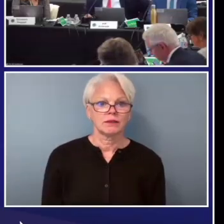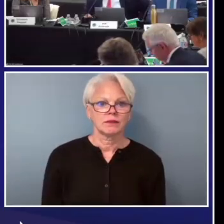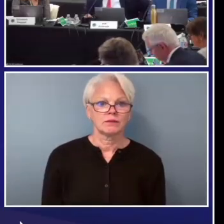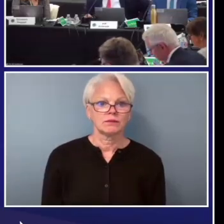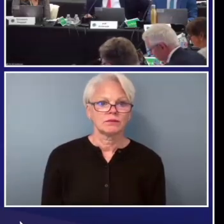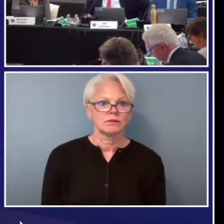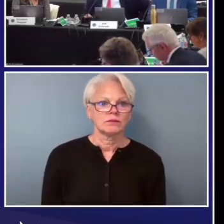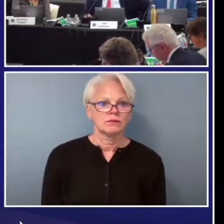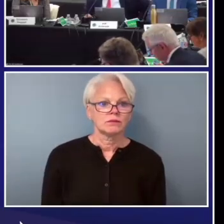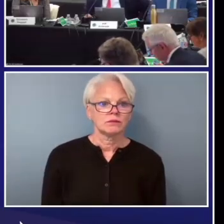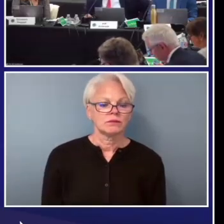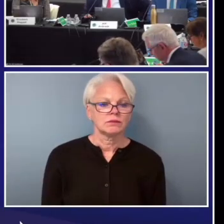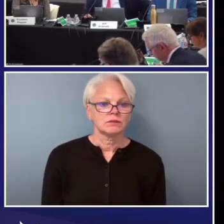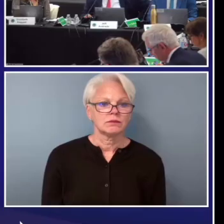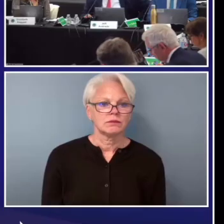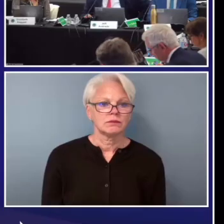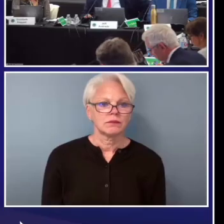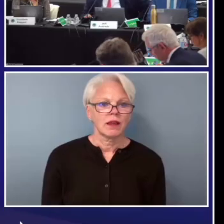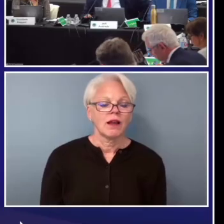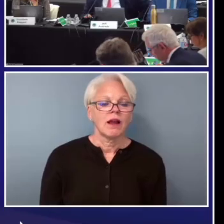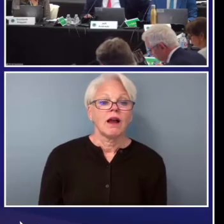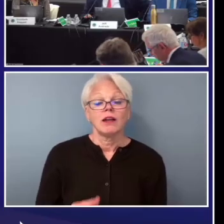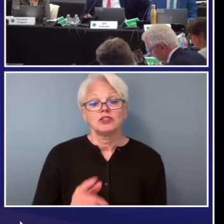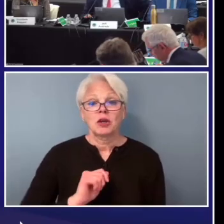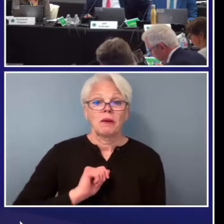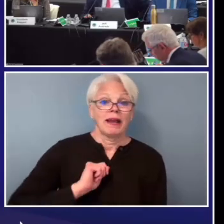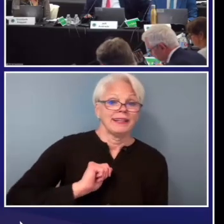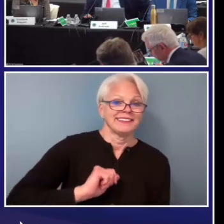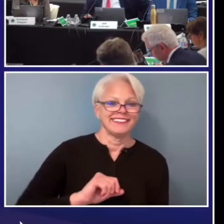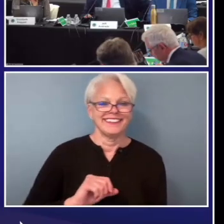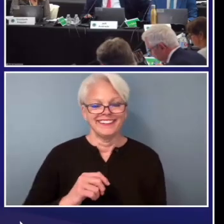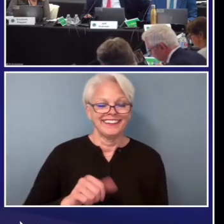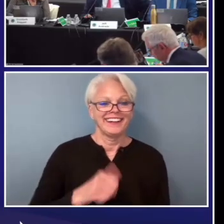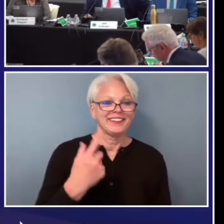And again, hesitantly, um, any other questions on 60213.